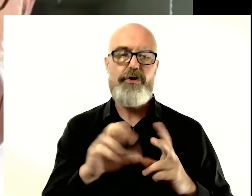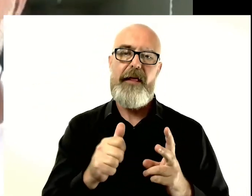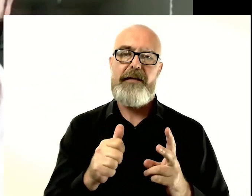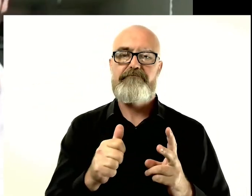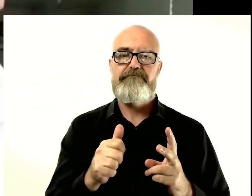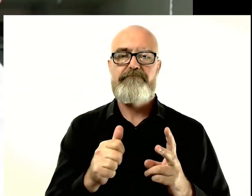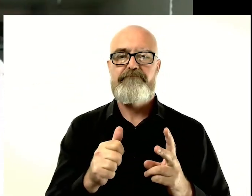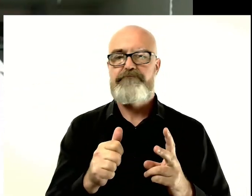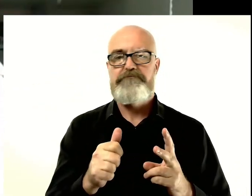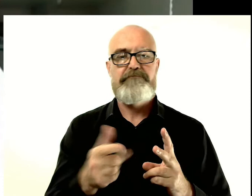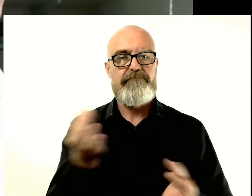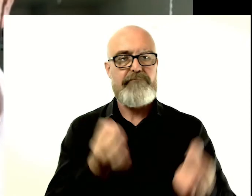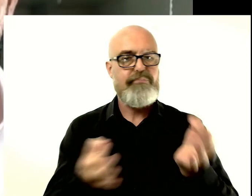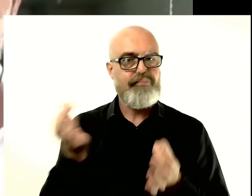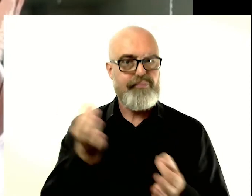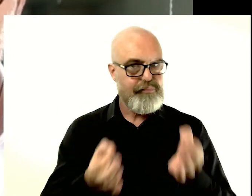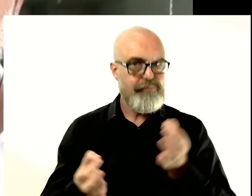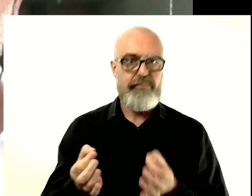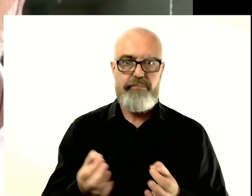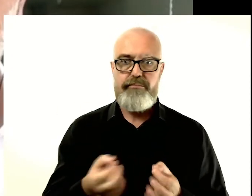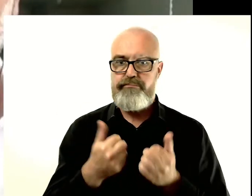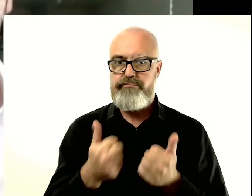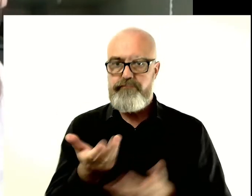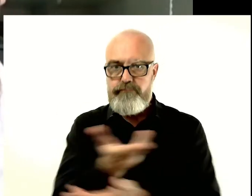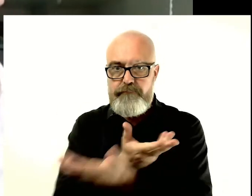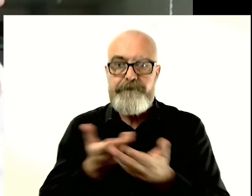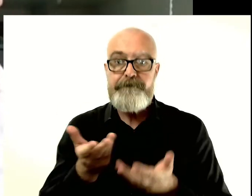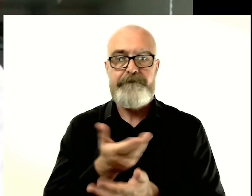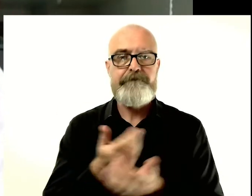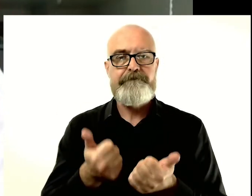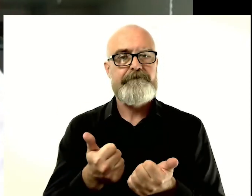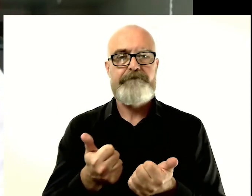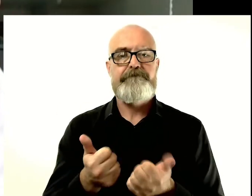her research and then afterwards we'll